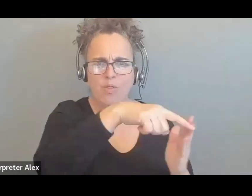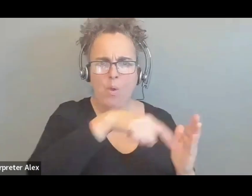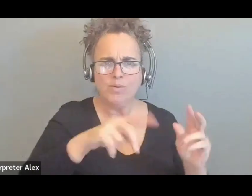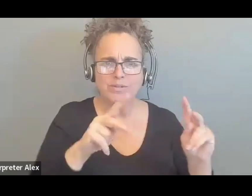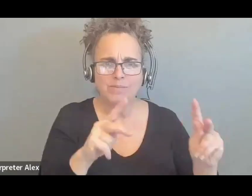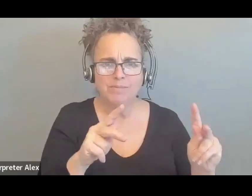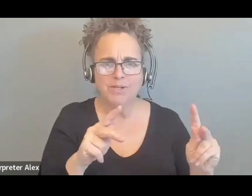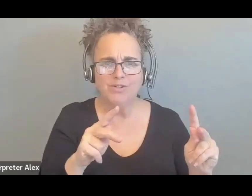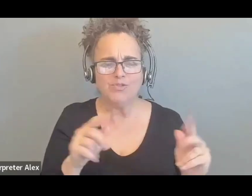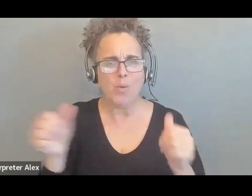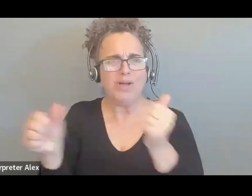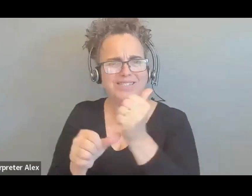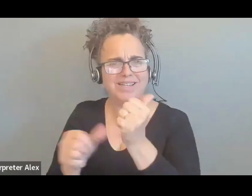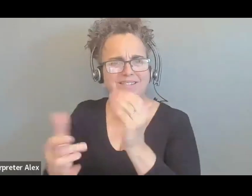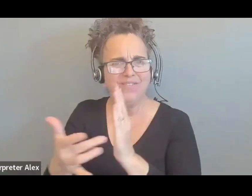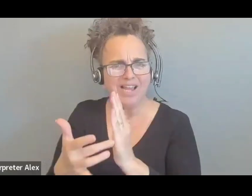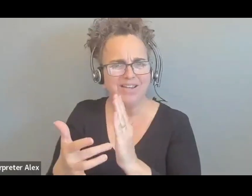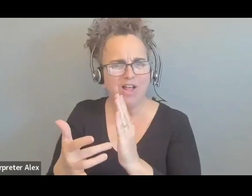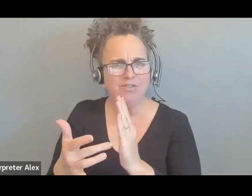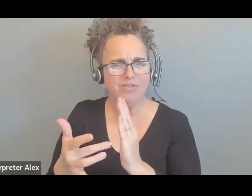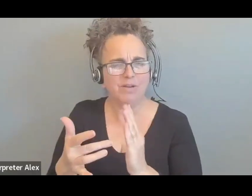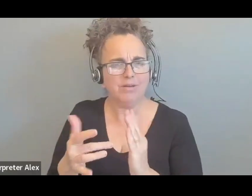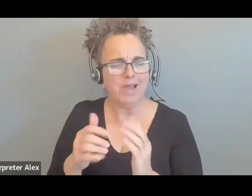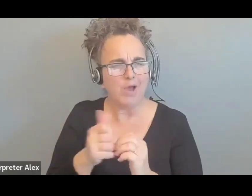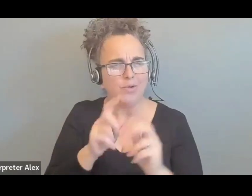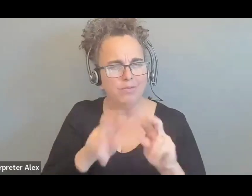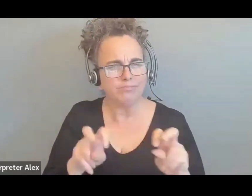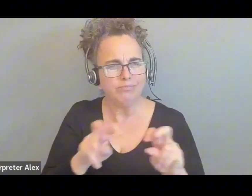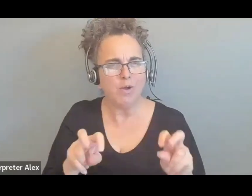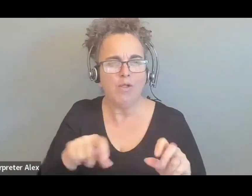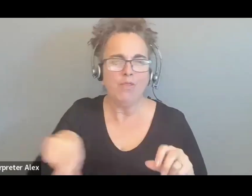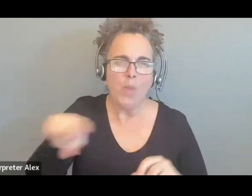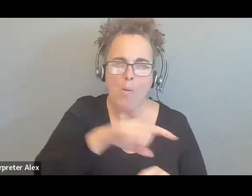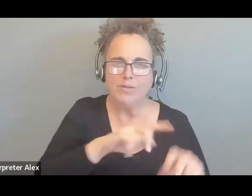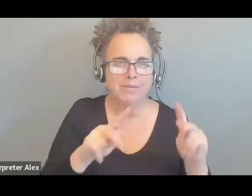assistive technology in the margins and make it work there?